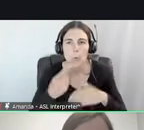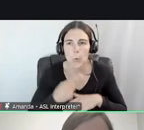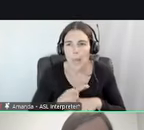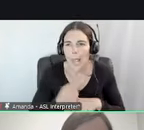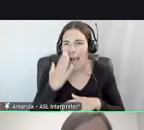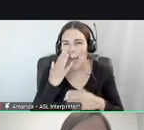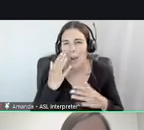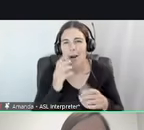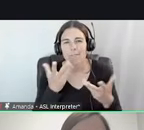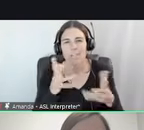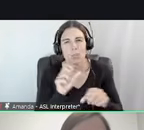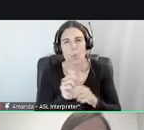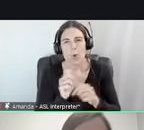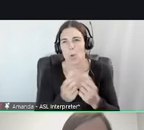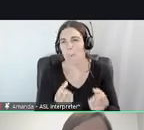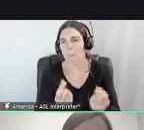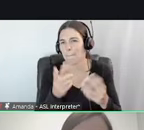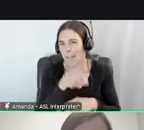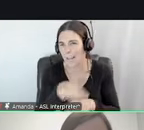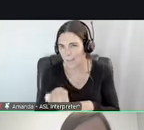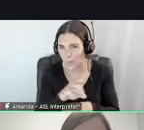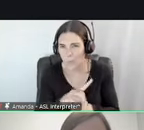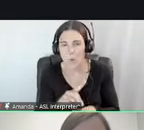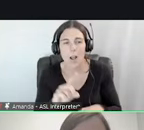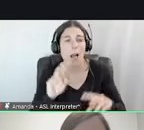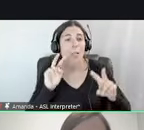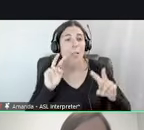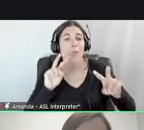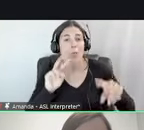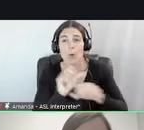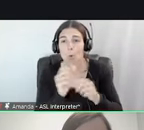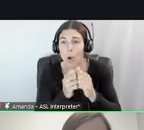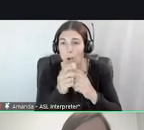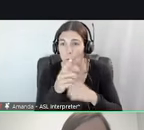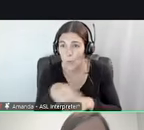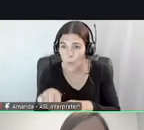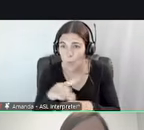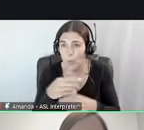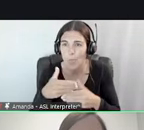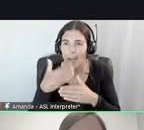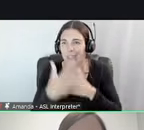of you. I look forward to continuing to work with you over the course of the next five years. And